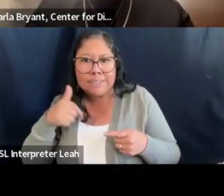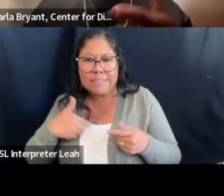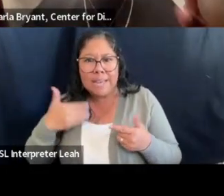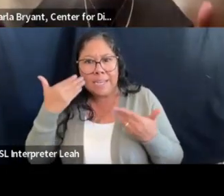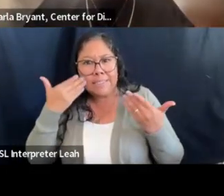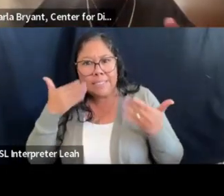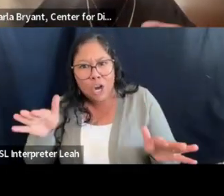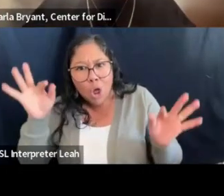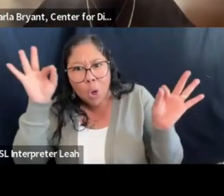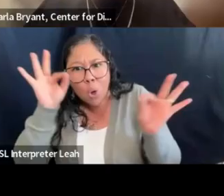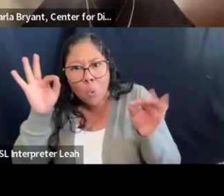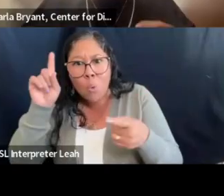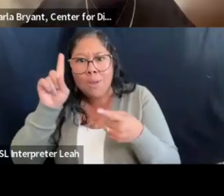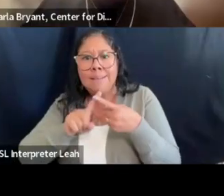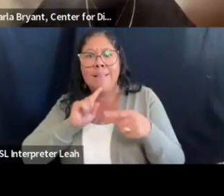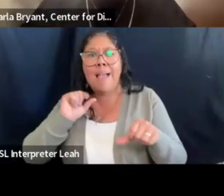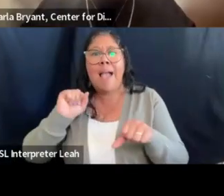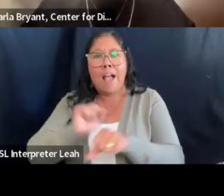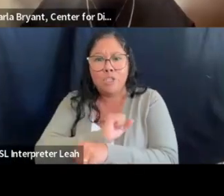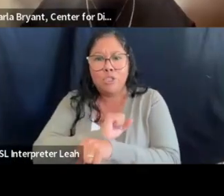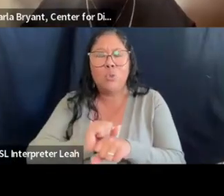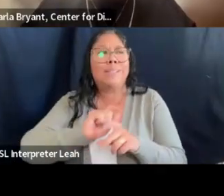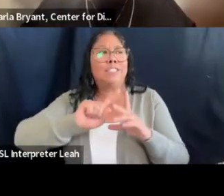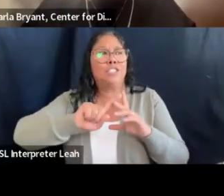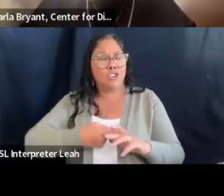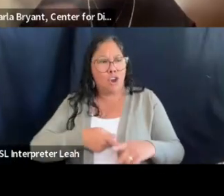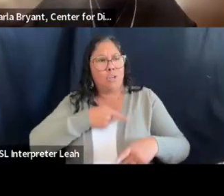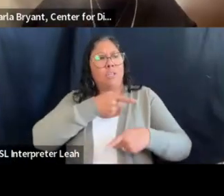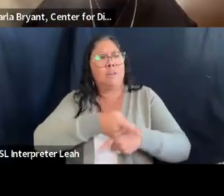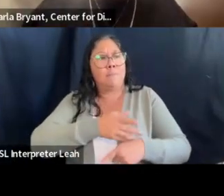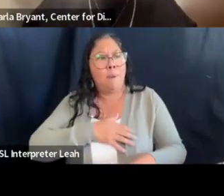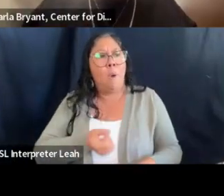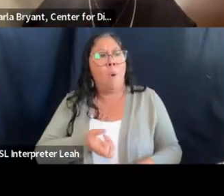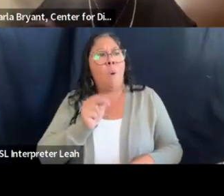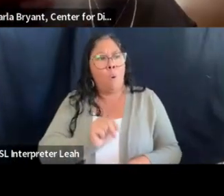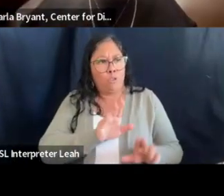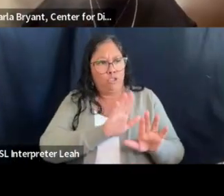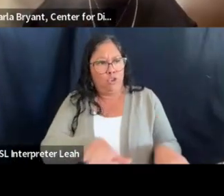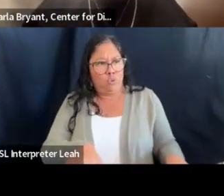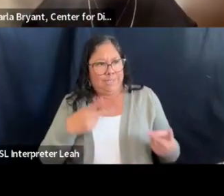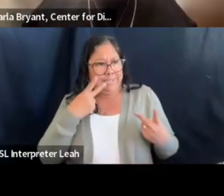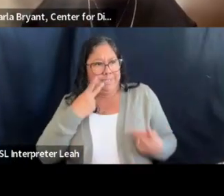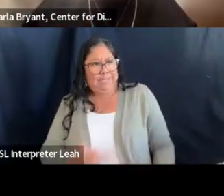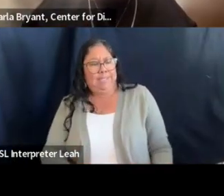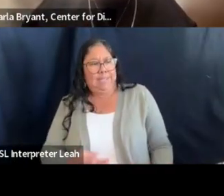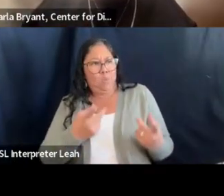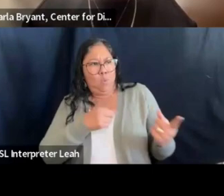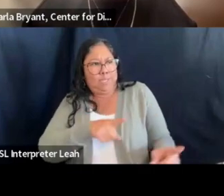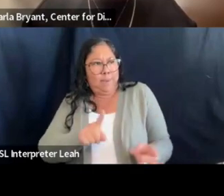until I actually started to have my own children and see things through what was happening to them.